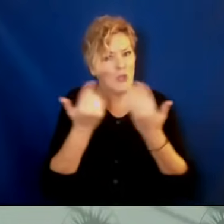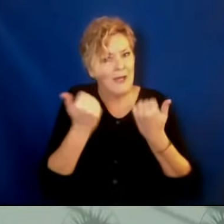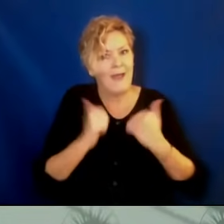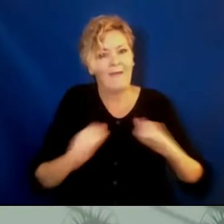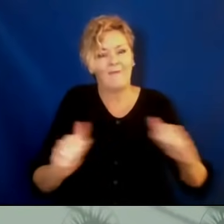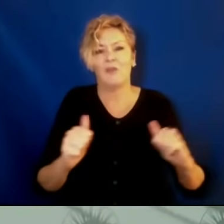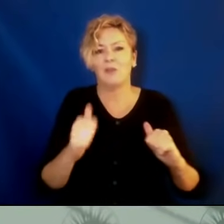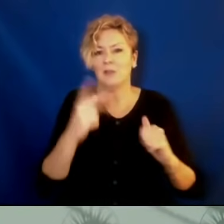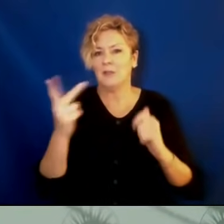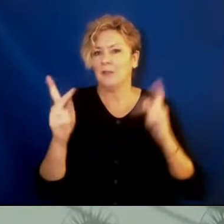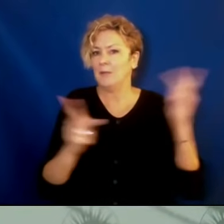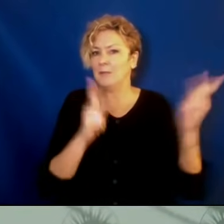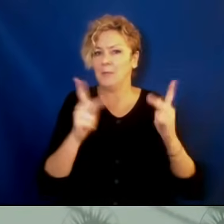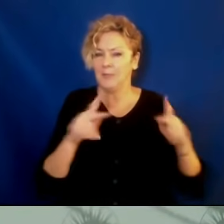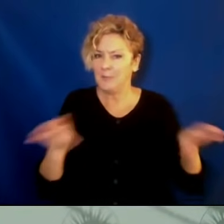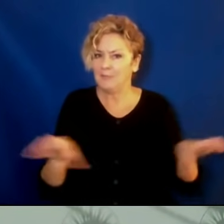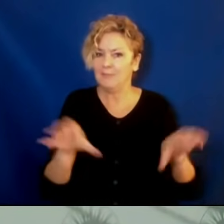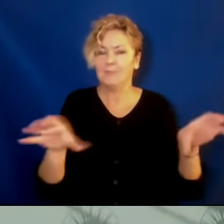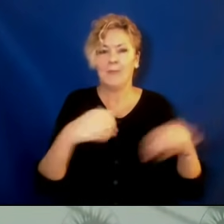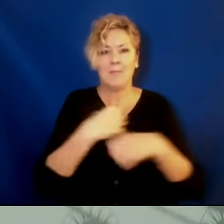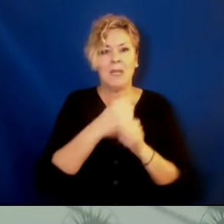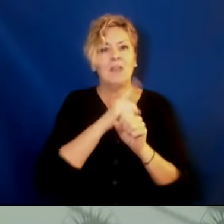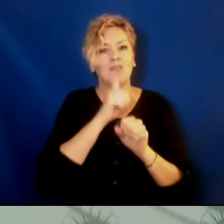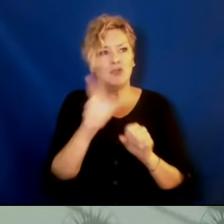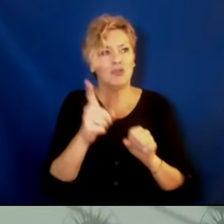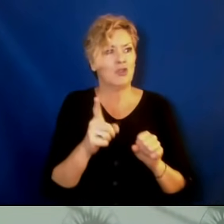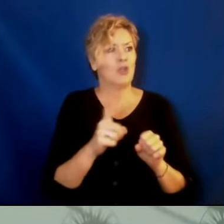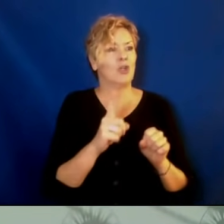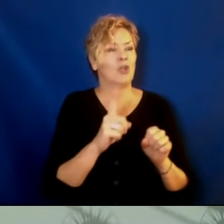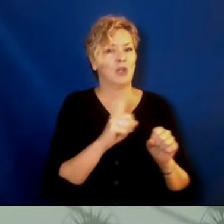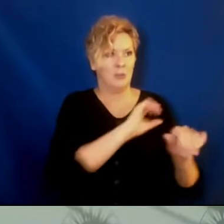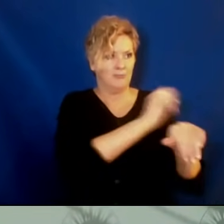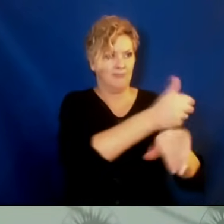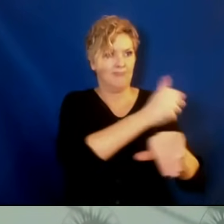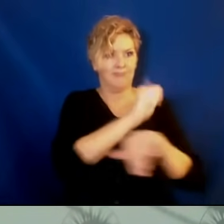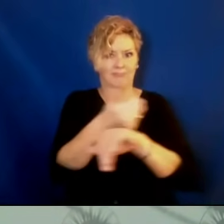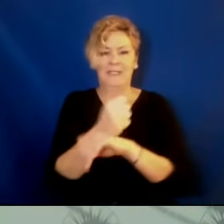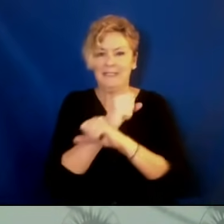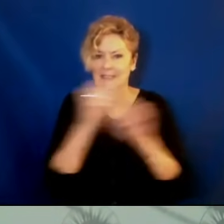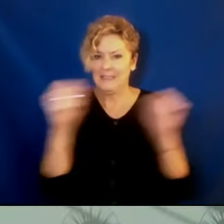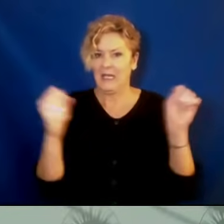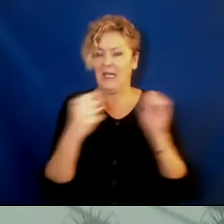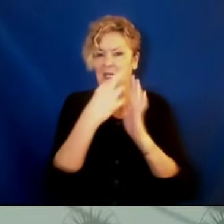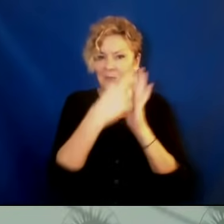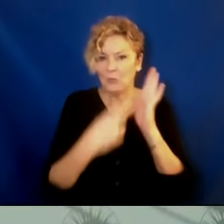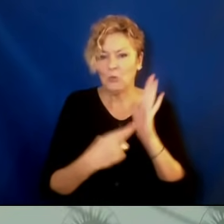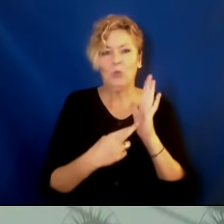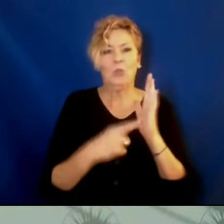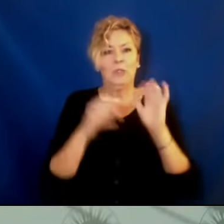we have received already 8180 expressions of interest from all over British Columbia in response to this initiative and that